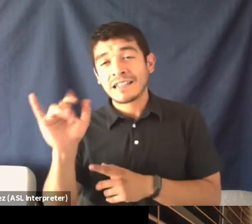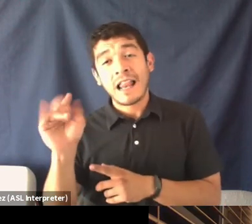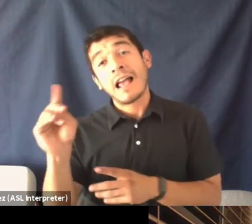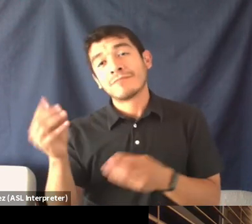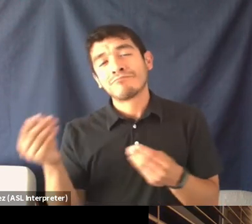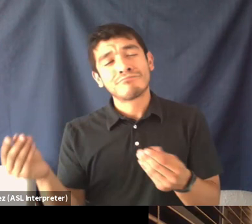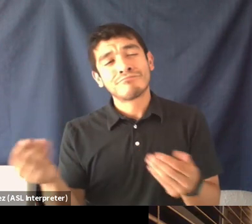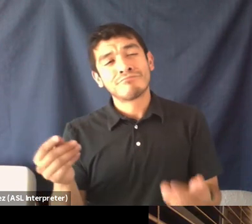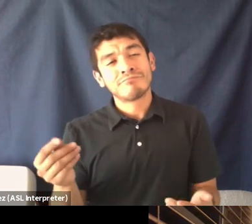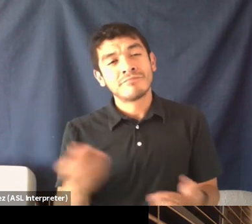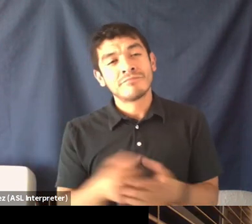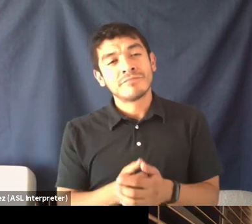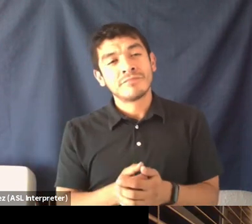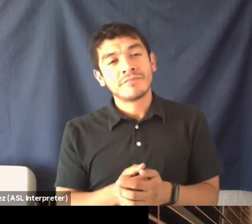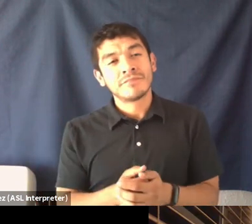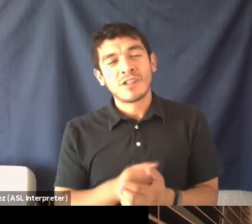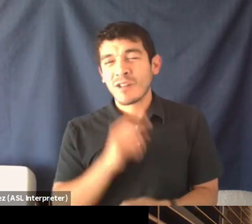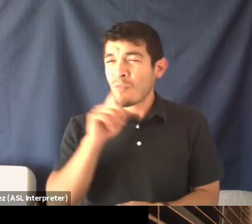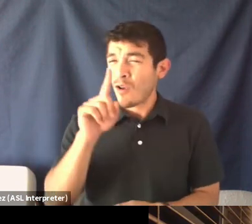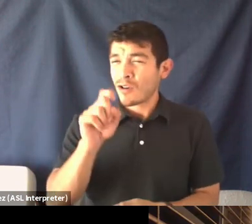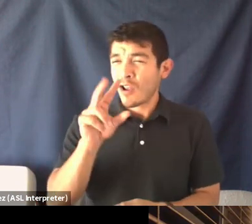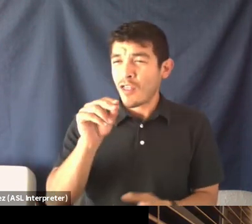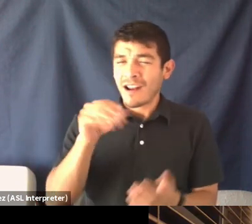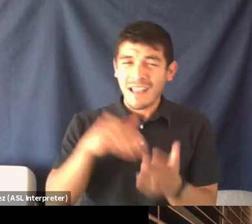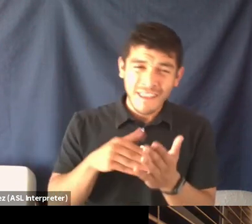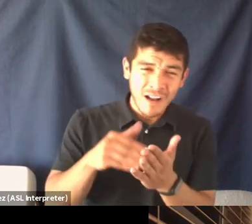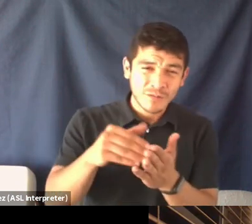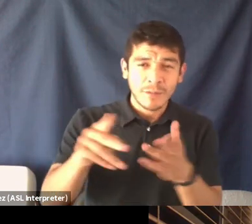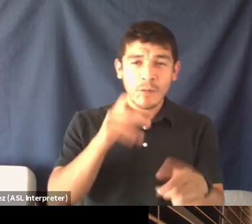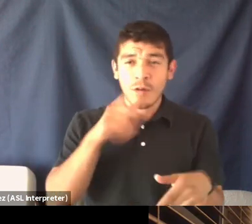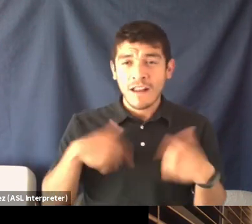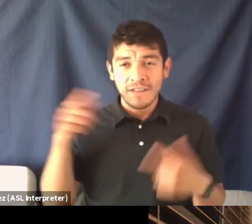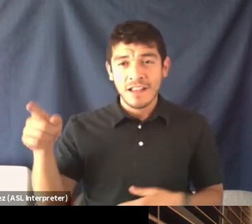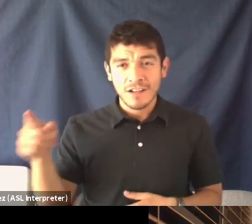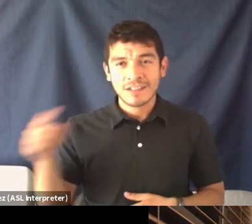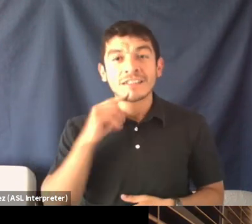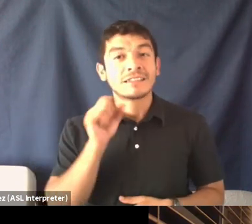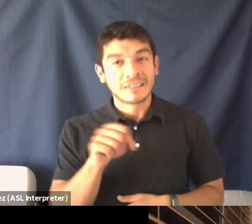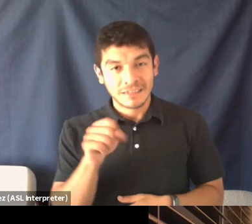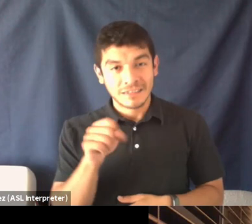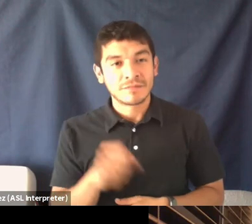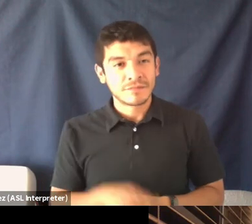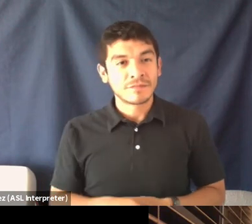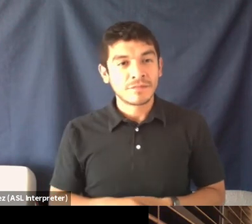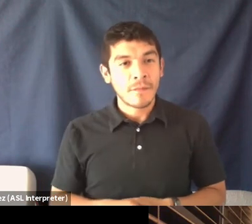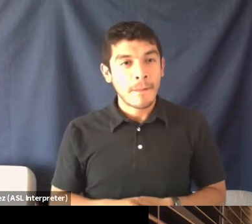Is it 130,000 people who live there Yeah, you got it right. - built up from about 800 once upon a time, yeah?